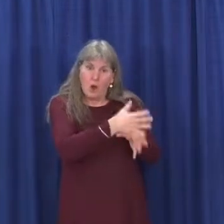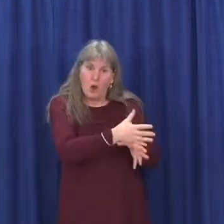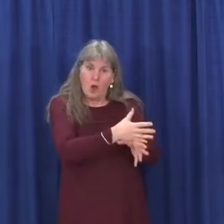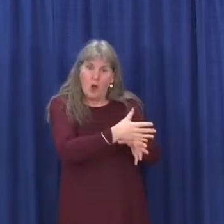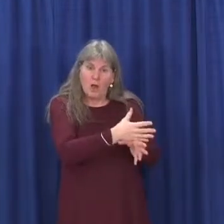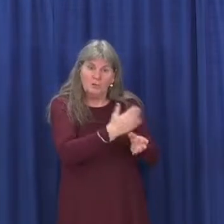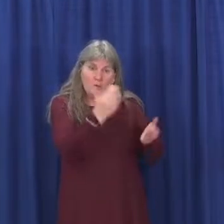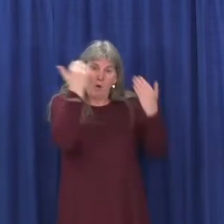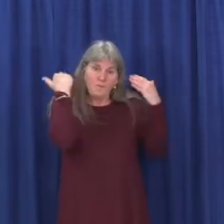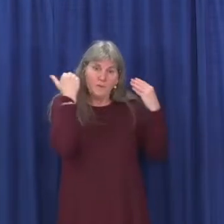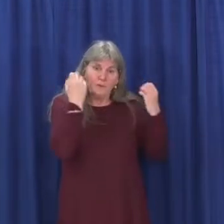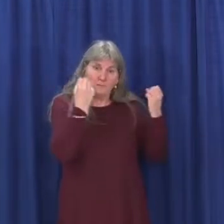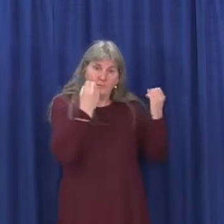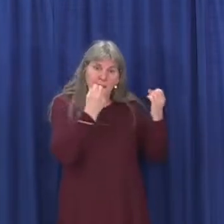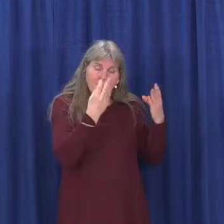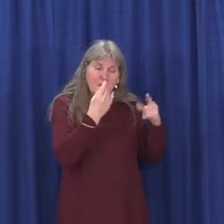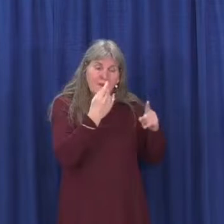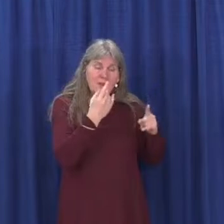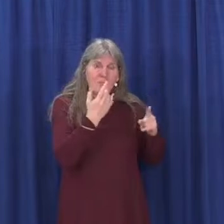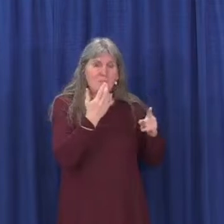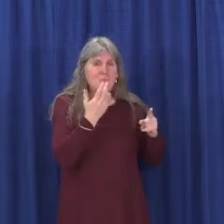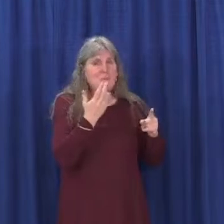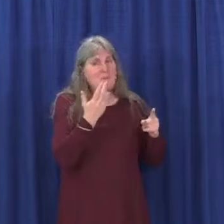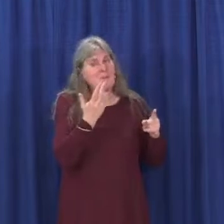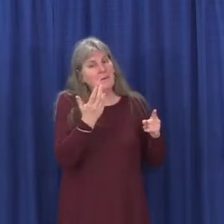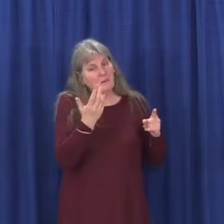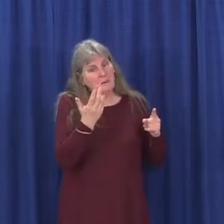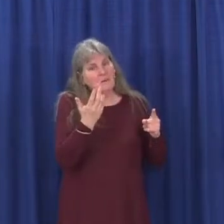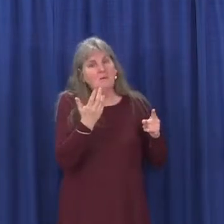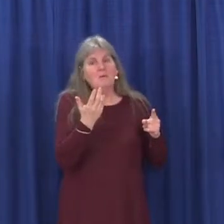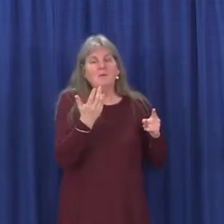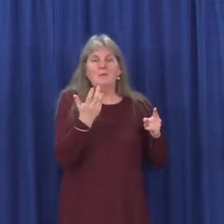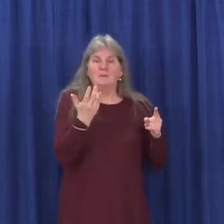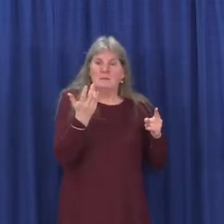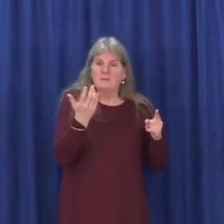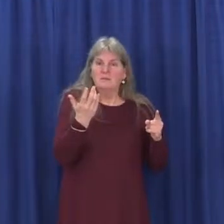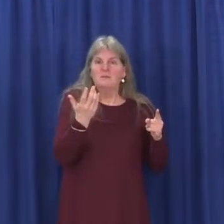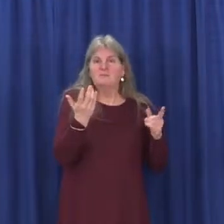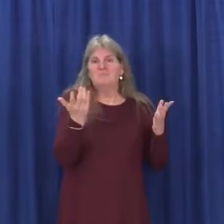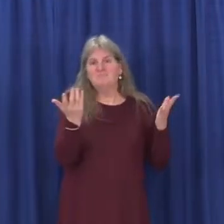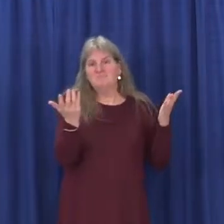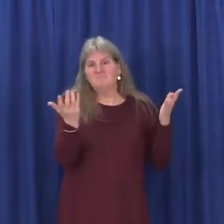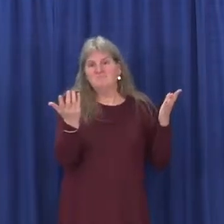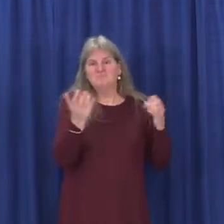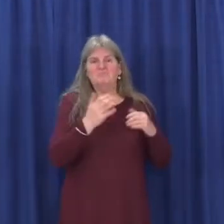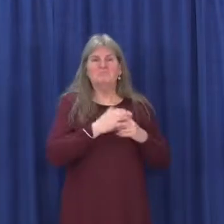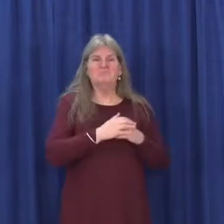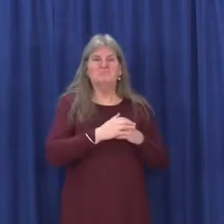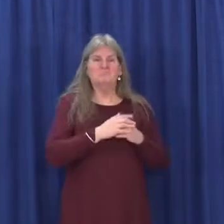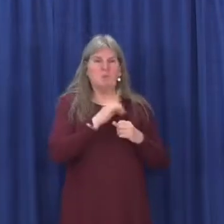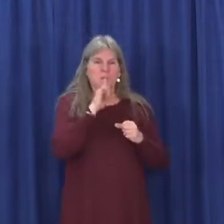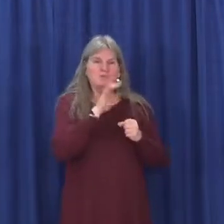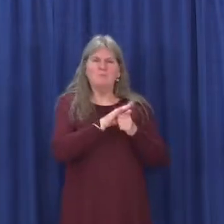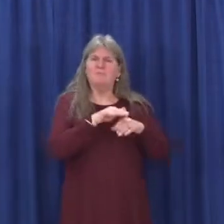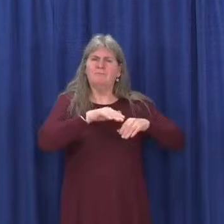we know that they do co-occur in time. We also know that increases